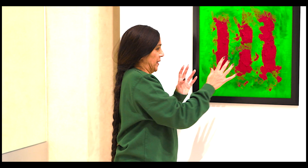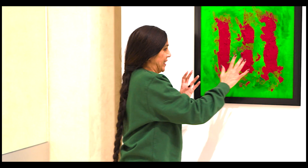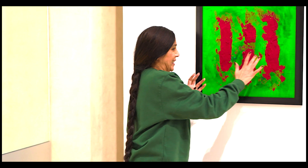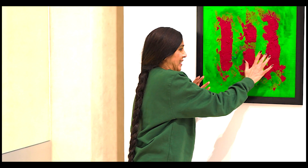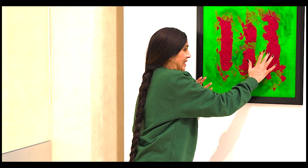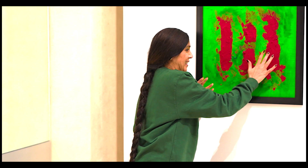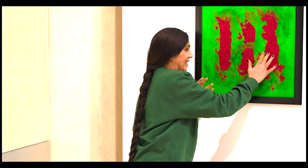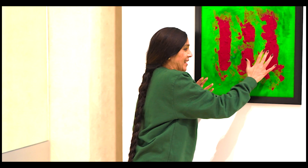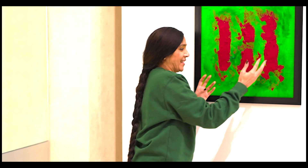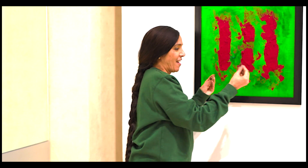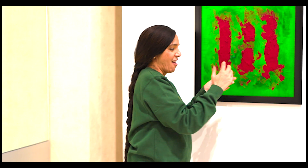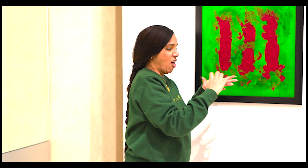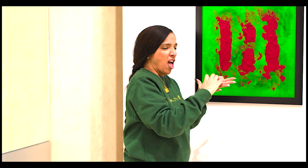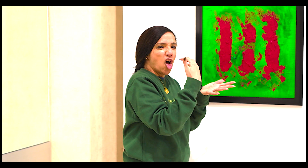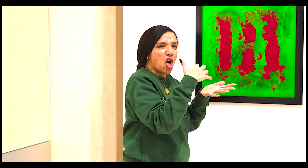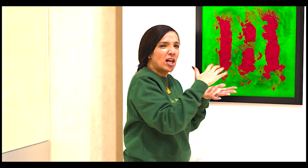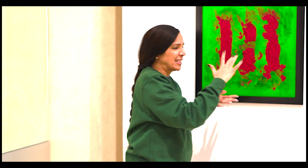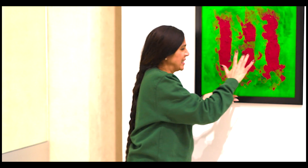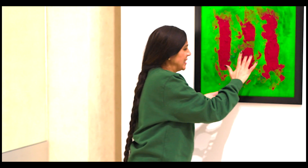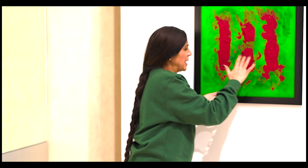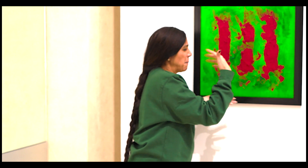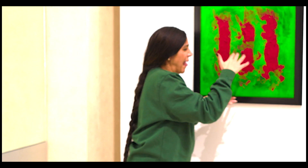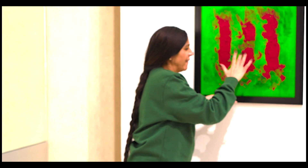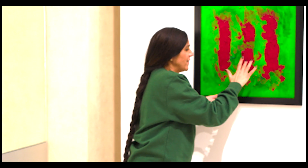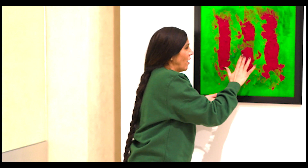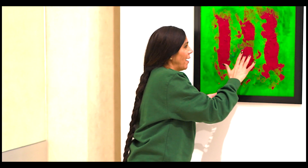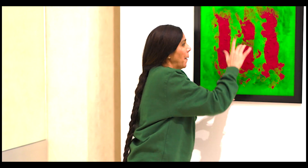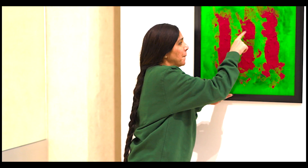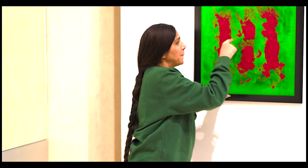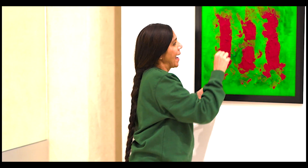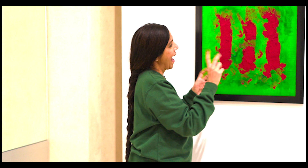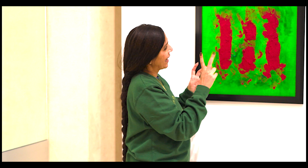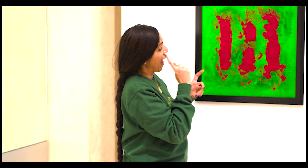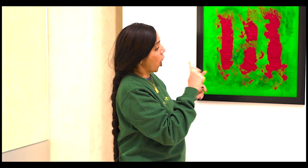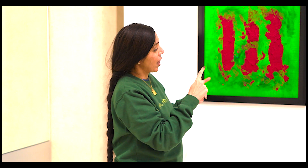and you can see, if you come closely, there are textures. You have to be careful not to hurt your fingers.